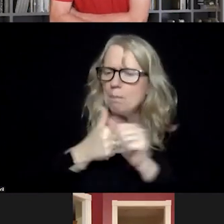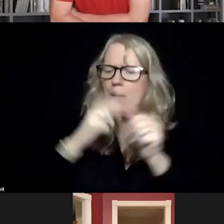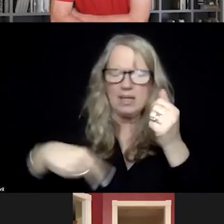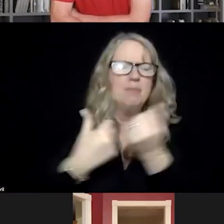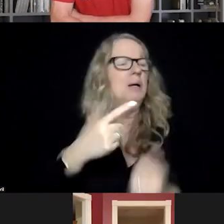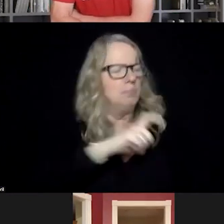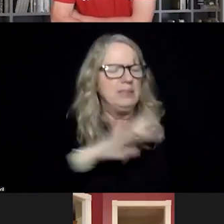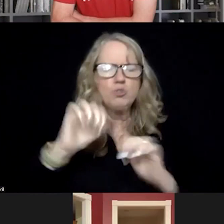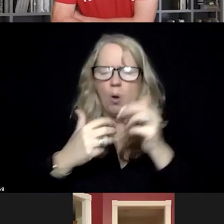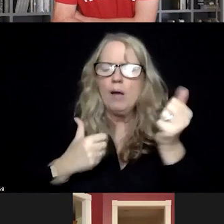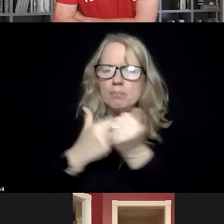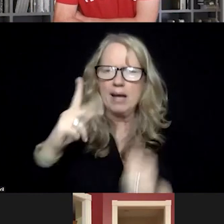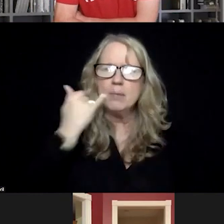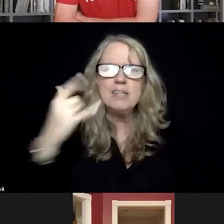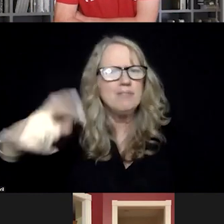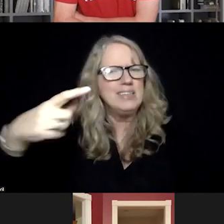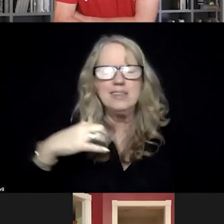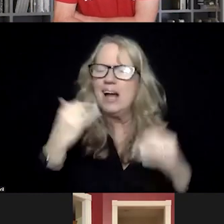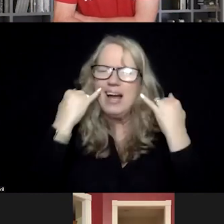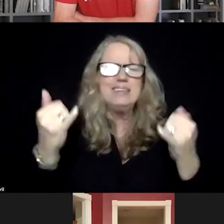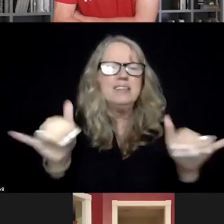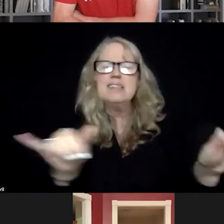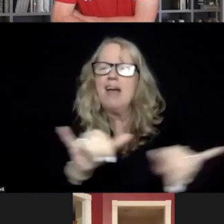BACK UP WHEN THEY NEED IT. THAT CAN BE THE SAME THING. SENDING